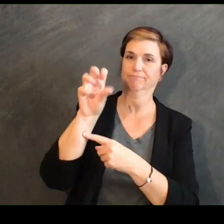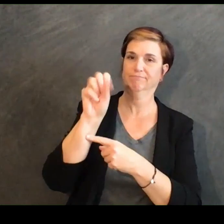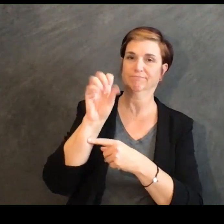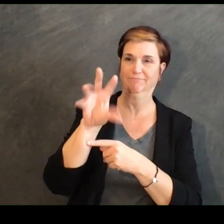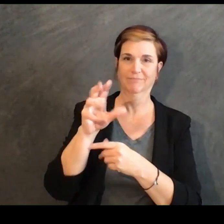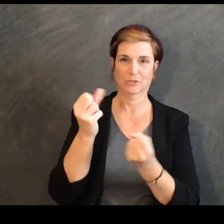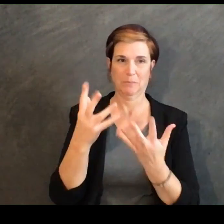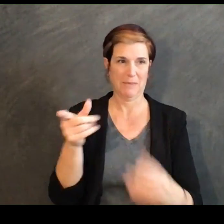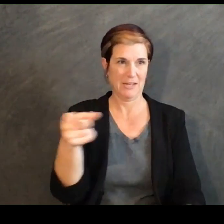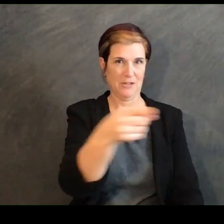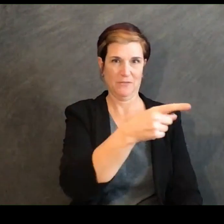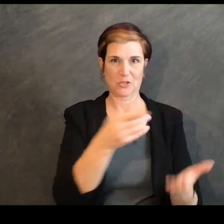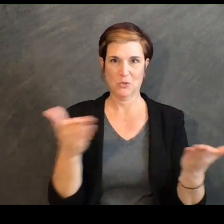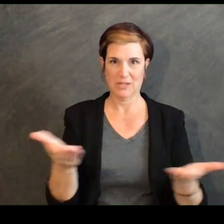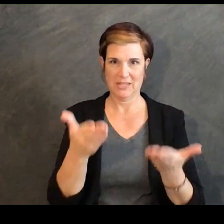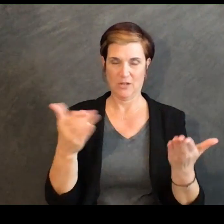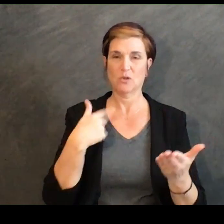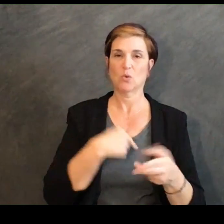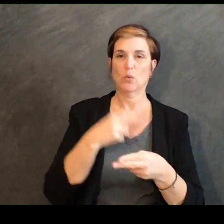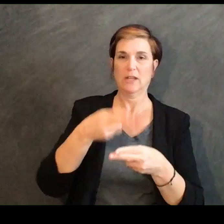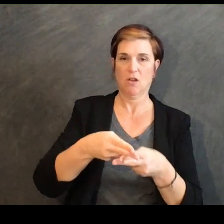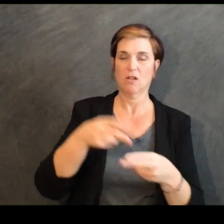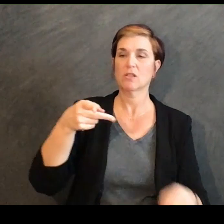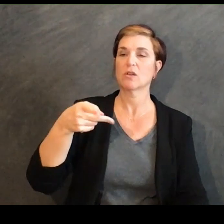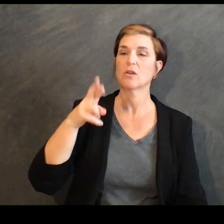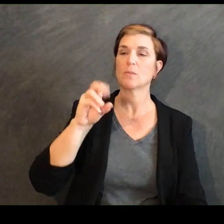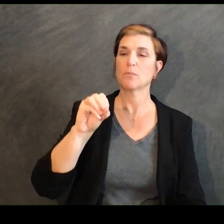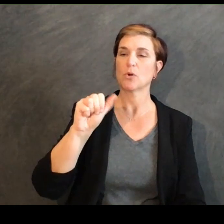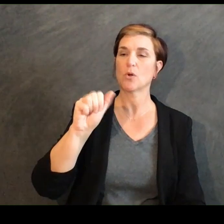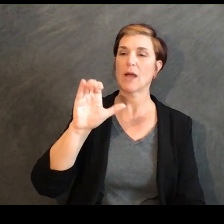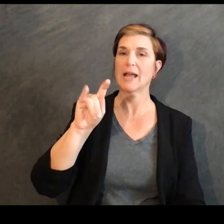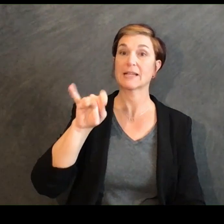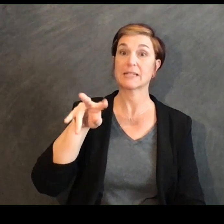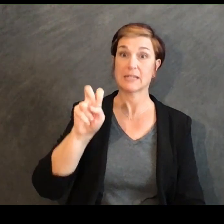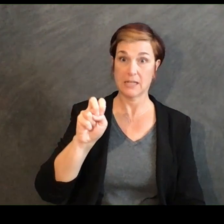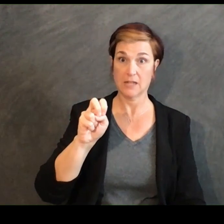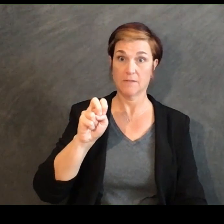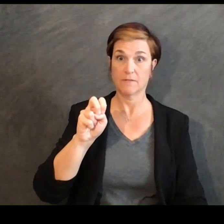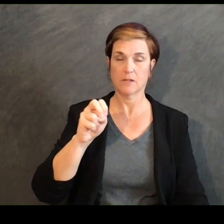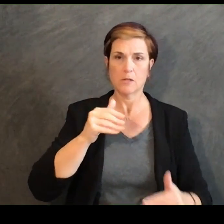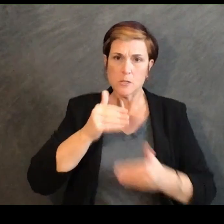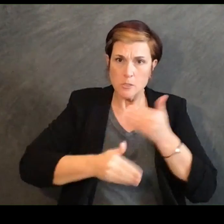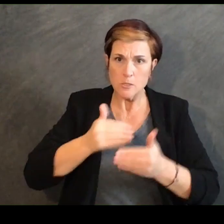proactive leaning forward aggressive trying to stay ahead of the curve and